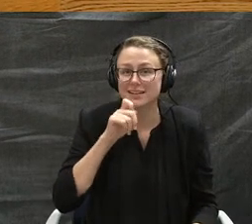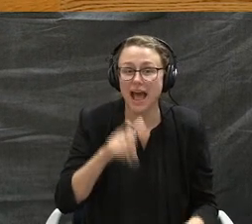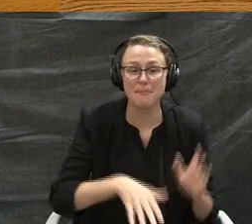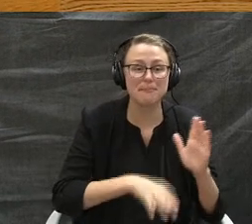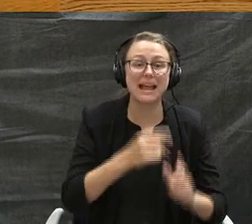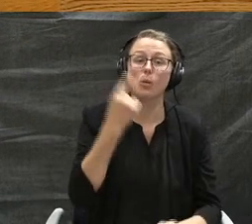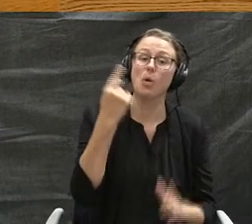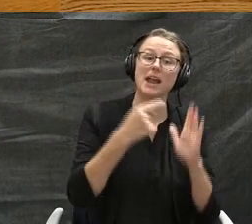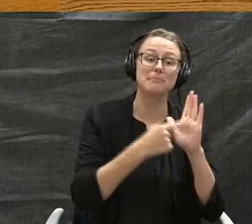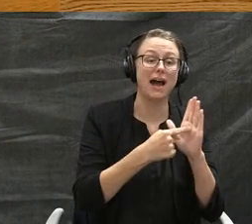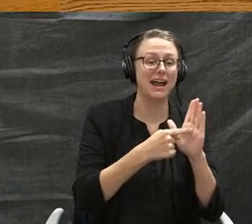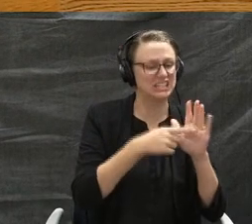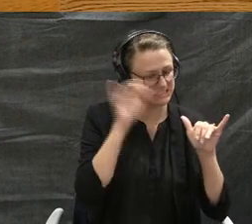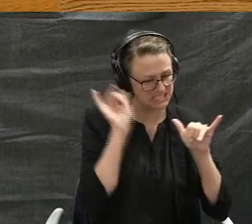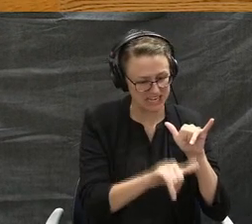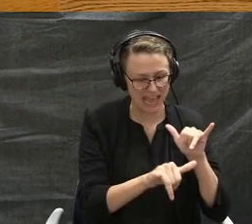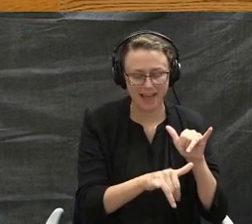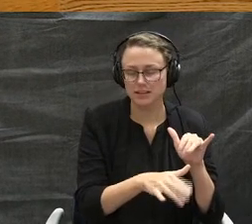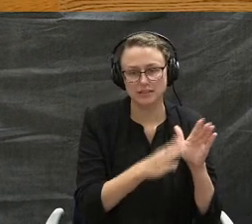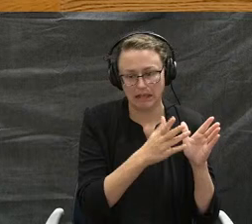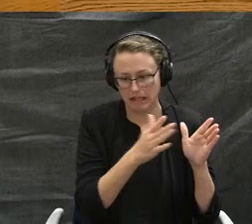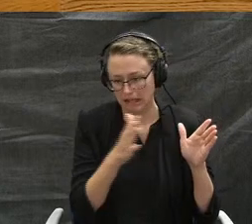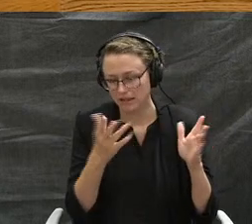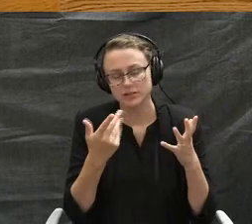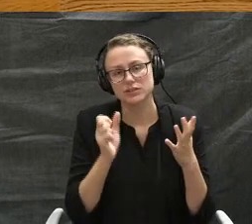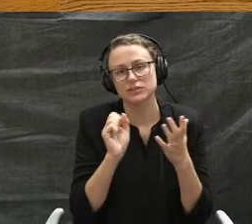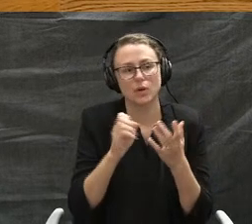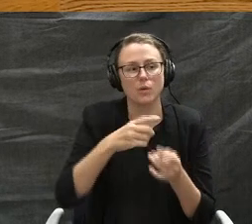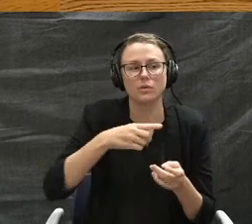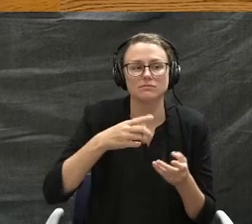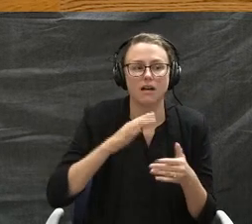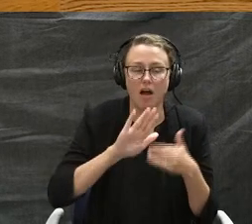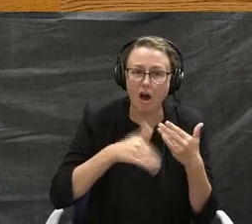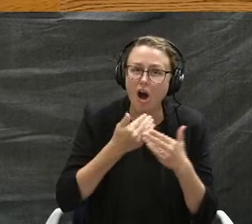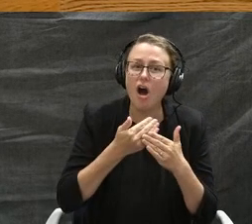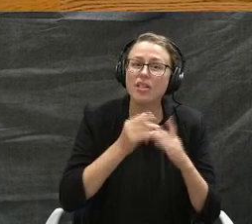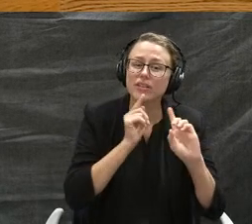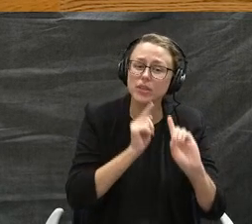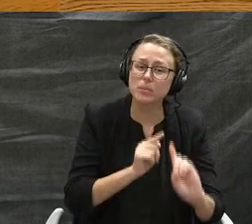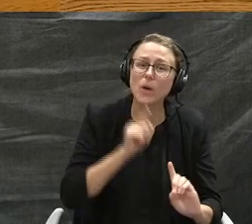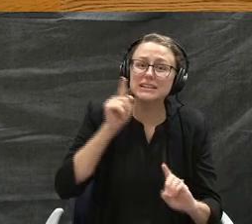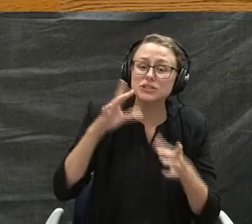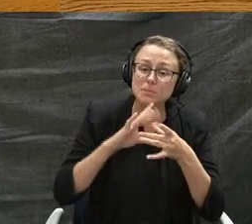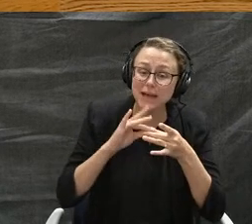this year. We really needed apart down. So even with all of those points that you had in